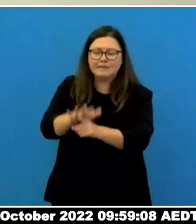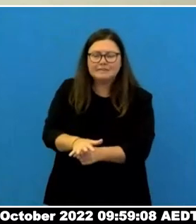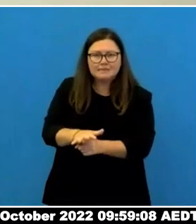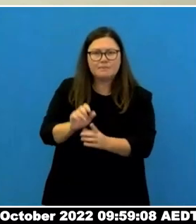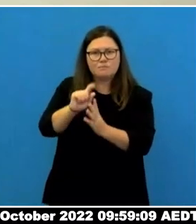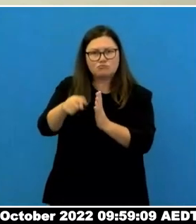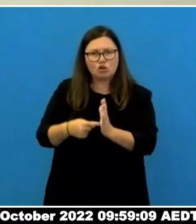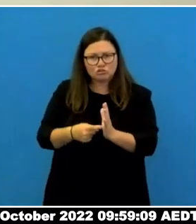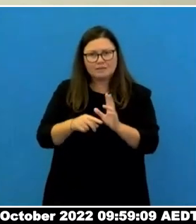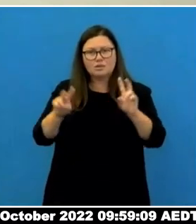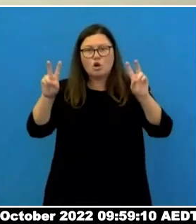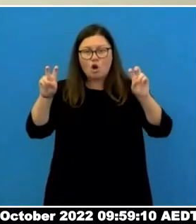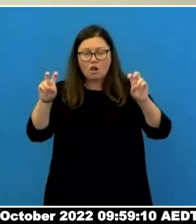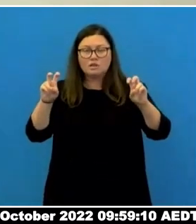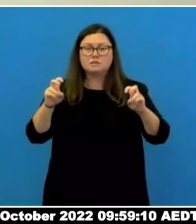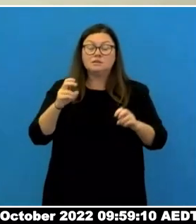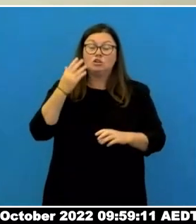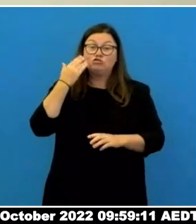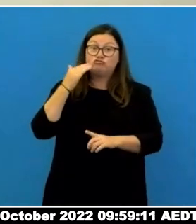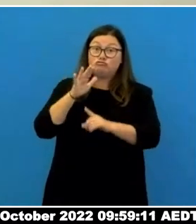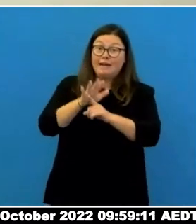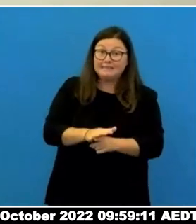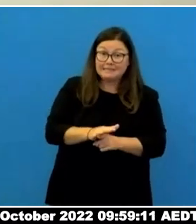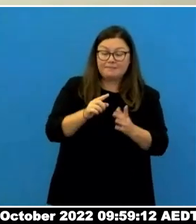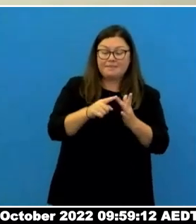national public awareness education campaign.